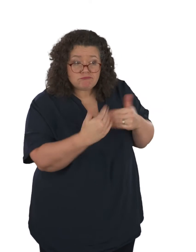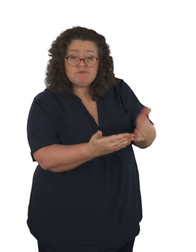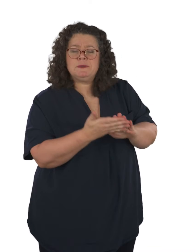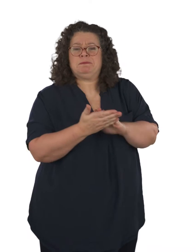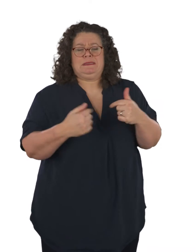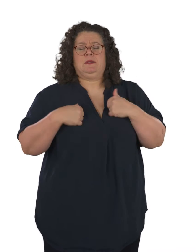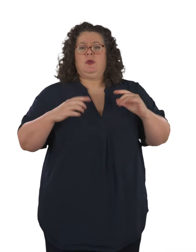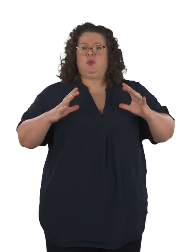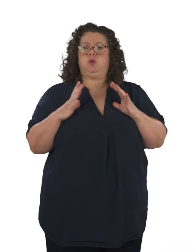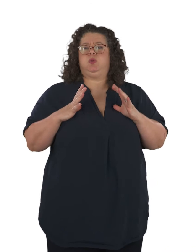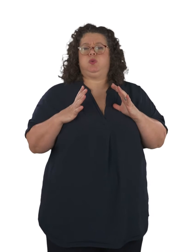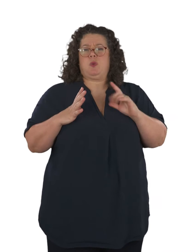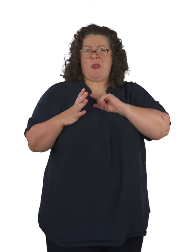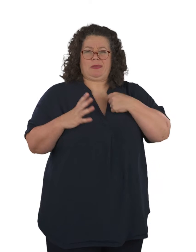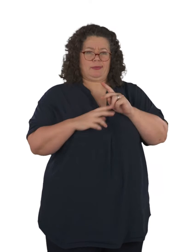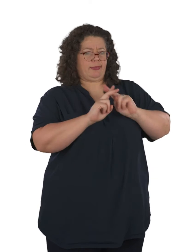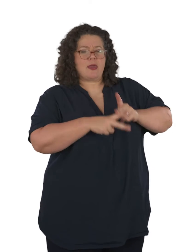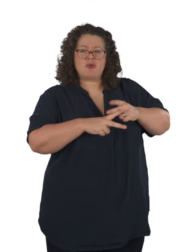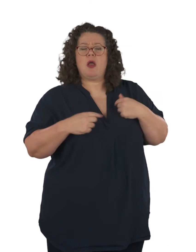providing extra care for them so that you can have a break,